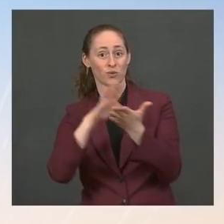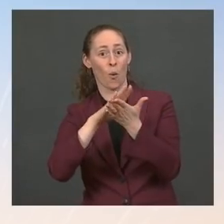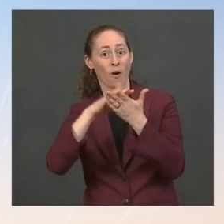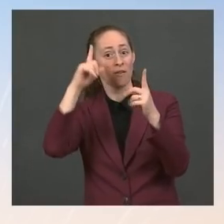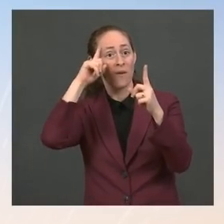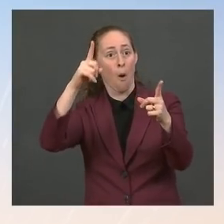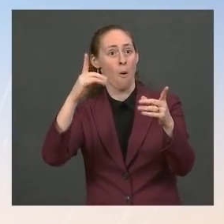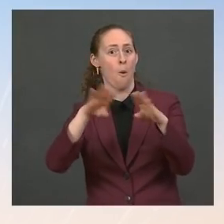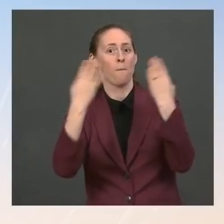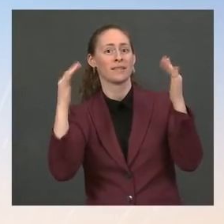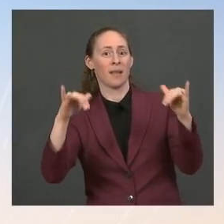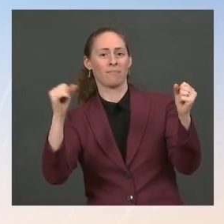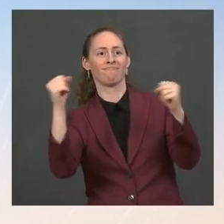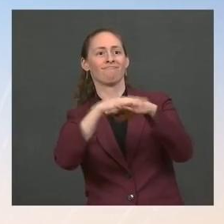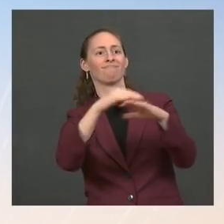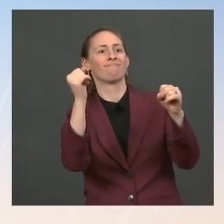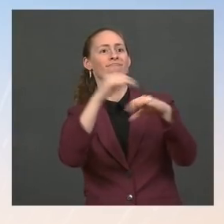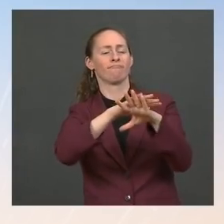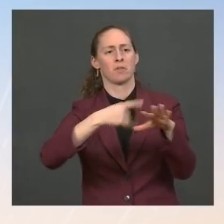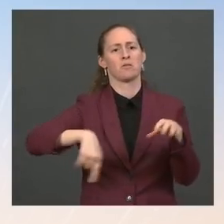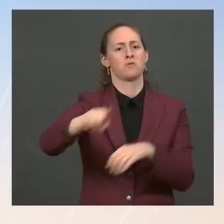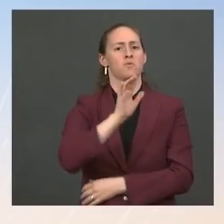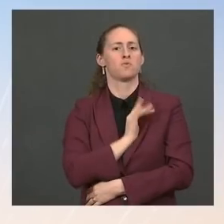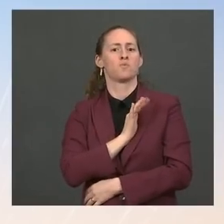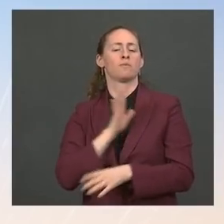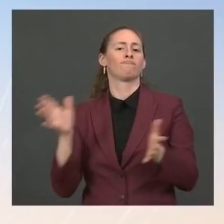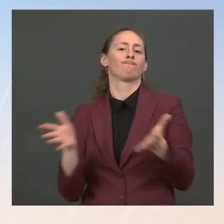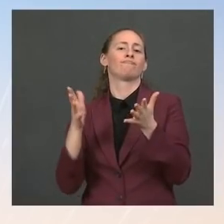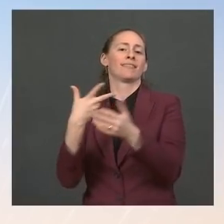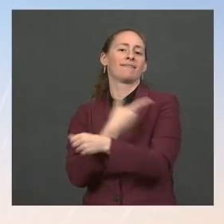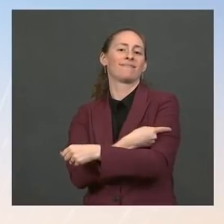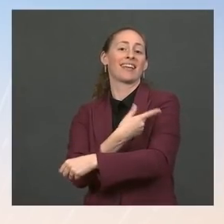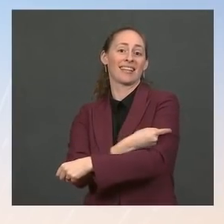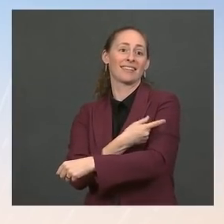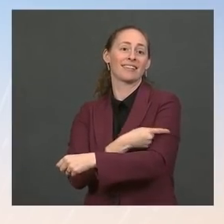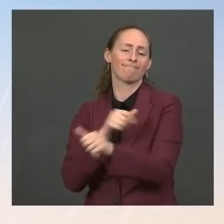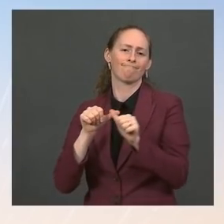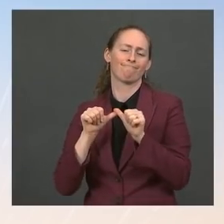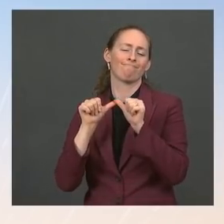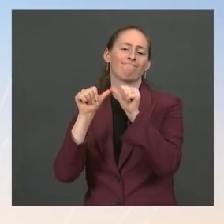Finally, a week ahead: On Monday, the President and the First Lady will participate in a Tribal Nations summit